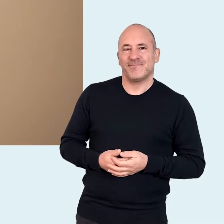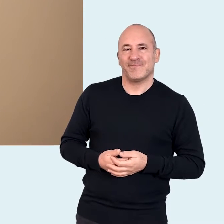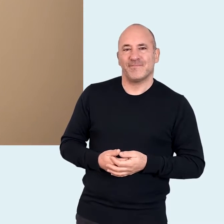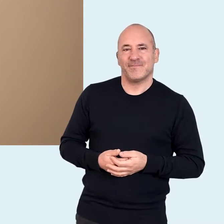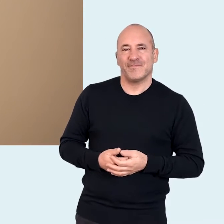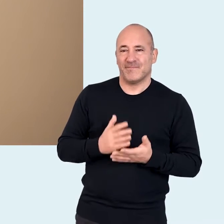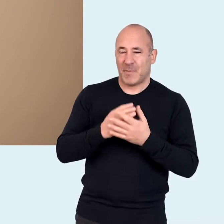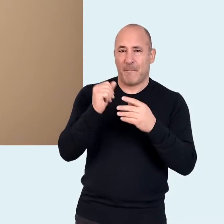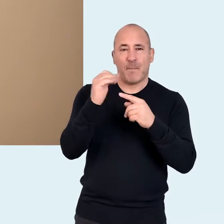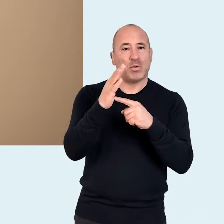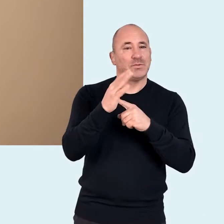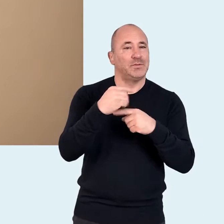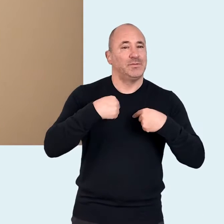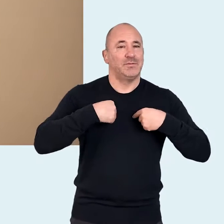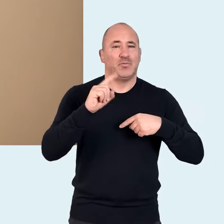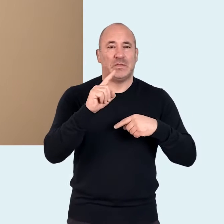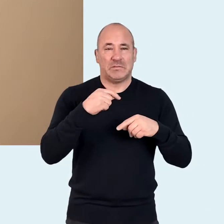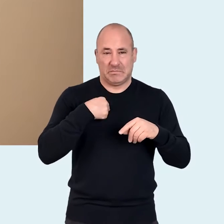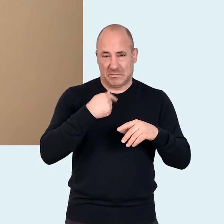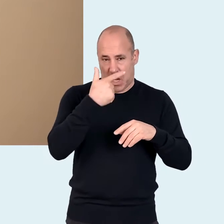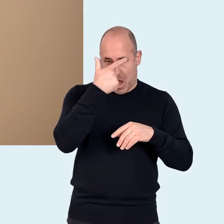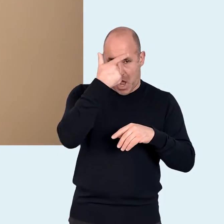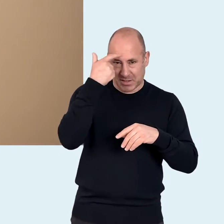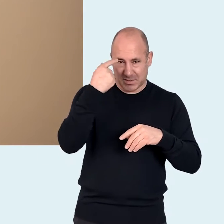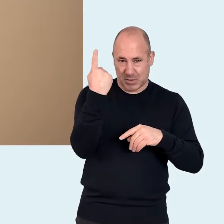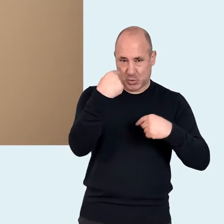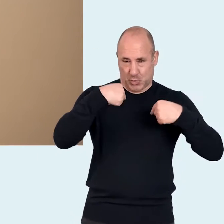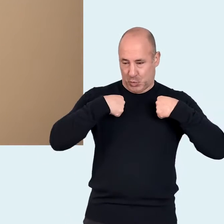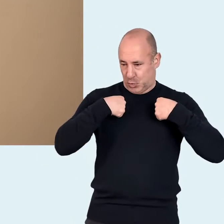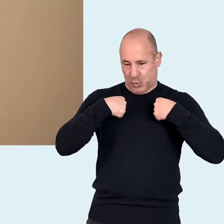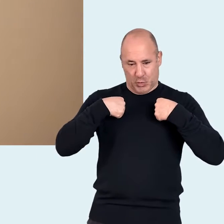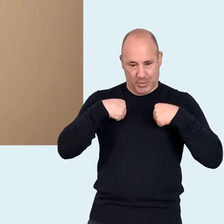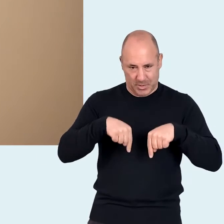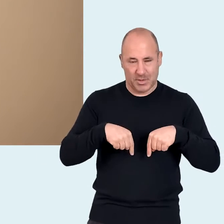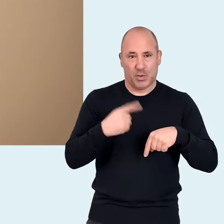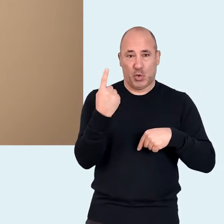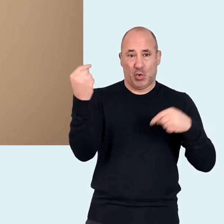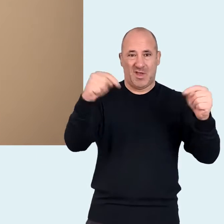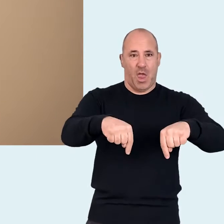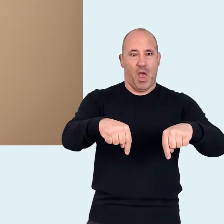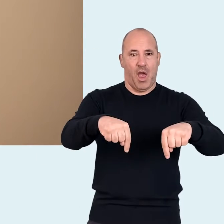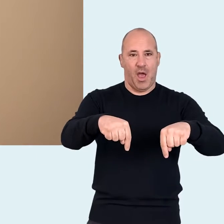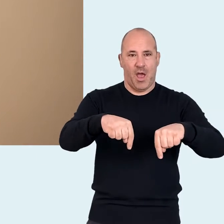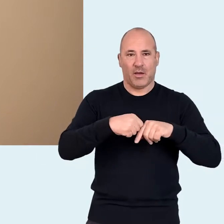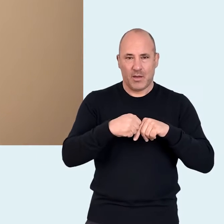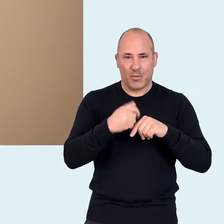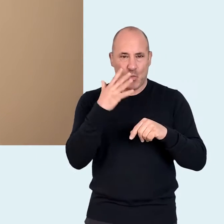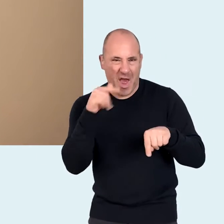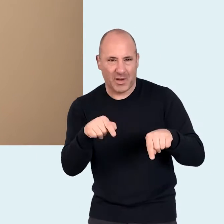feed off from. It is very important for me to have an understanding of who I have in